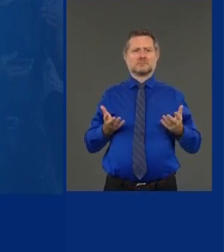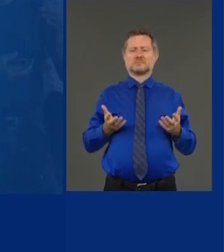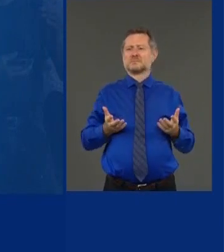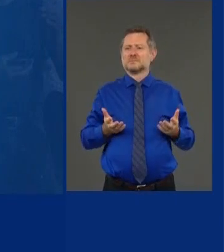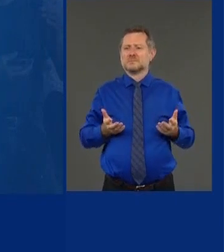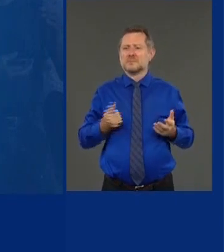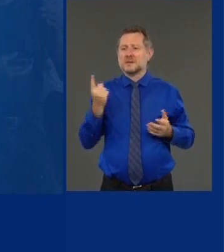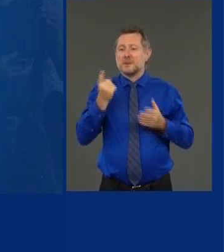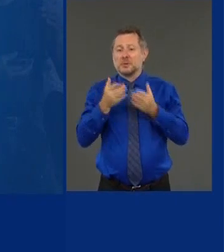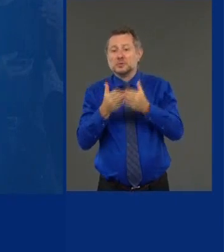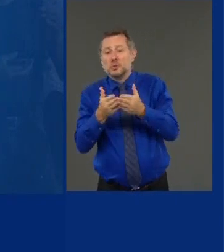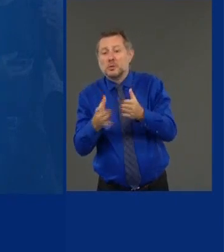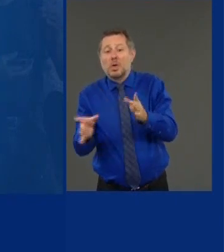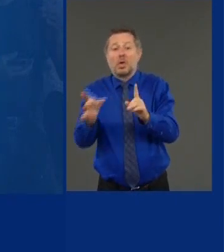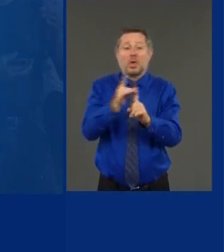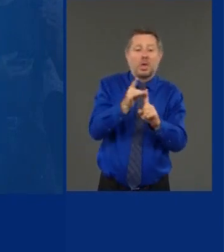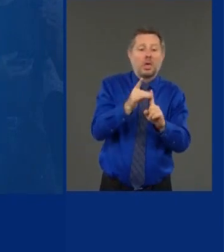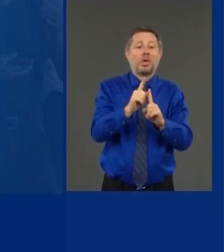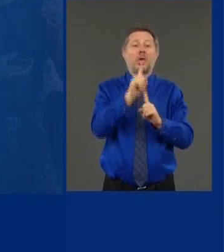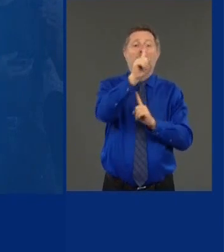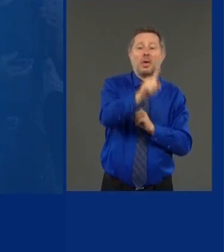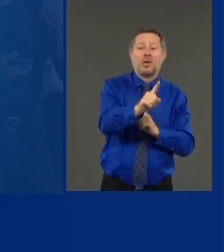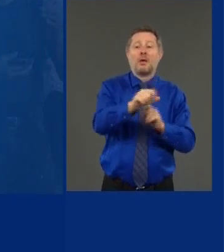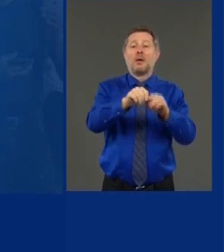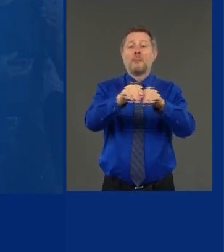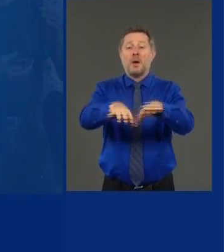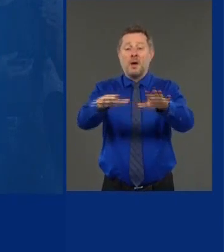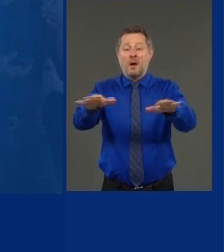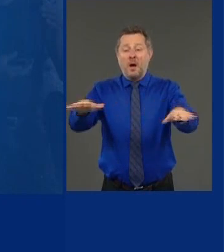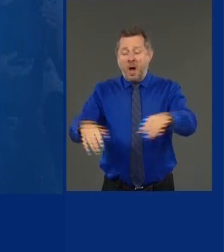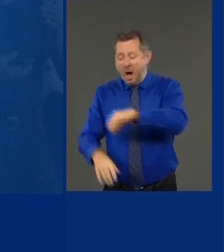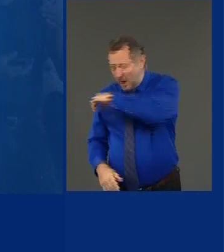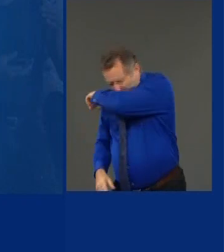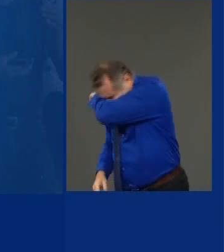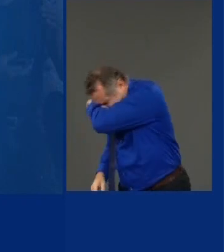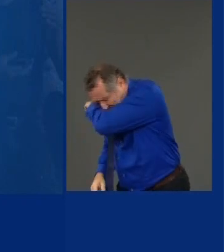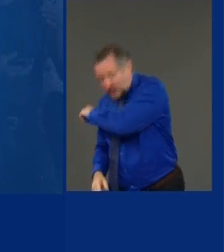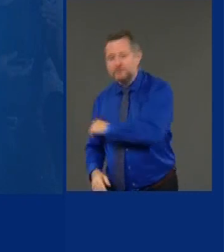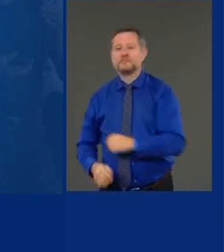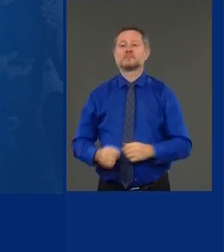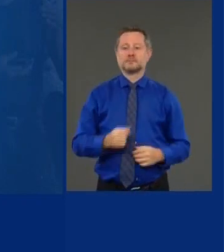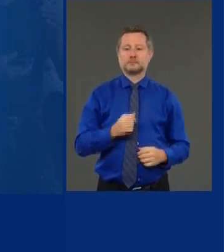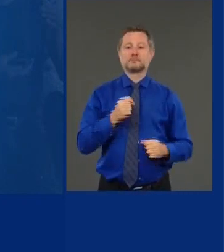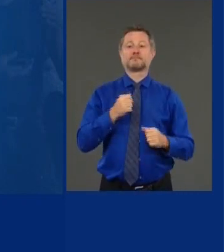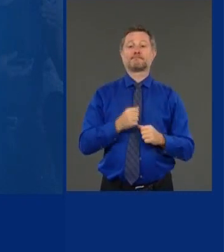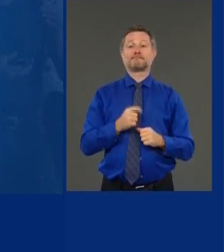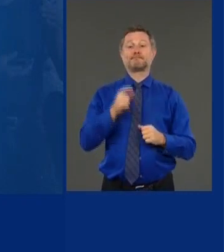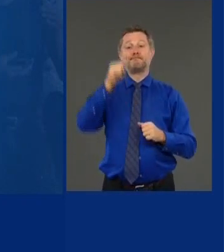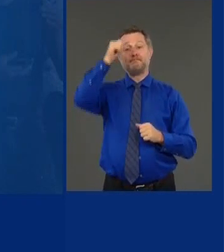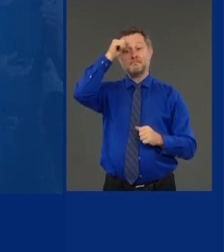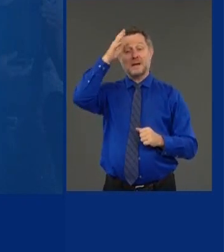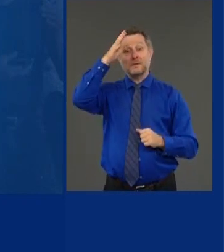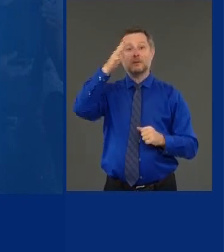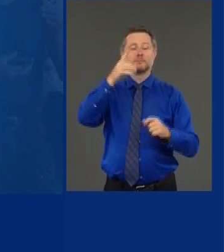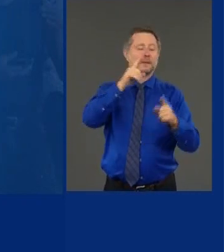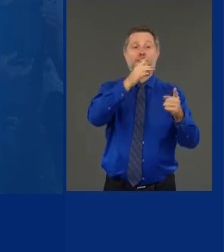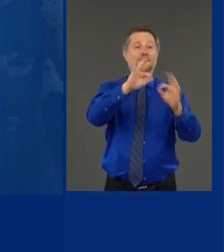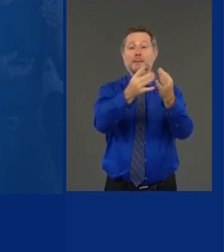WHAT IF ONE OF THOSE PEOPLE ON THAT CRUISE GETS SICK AND DIES? WHAT IF ONE OF THOSE PEOPLE IN THAT CRUISE GETS SICK AND GOES